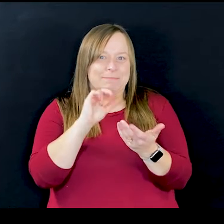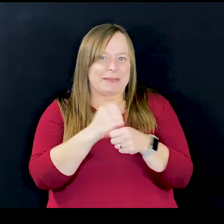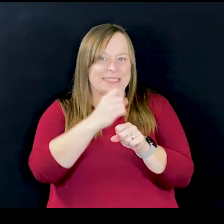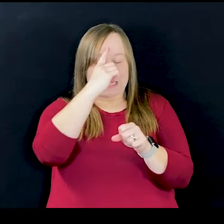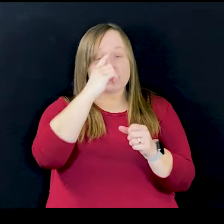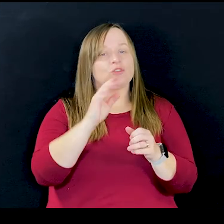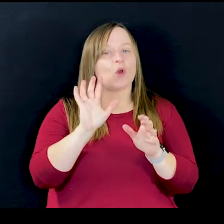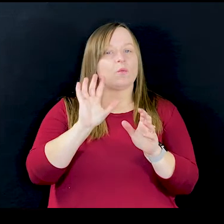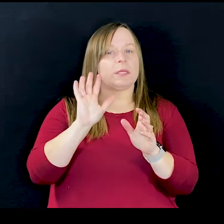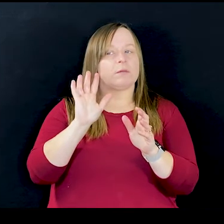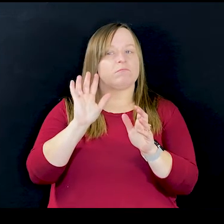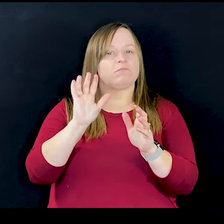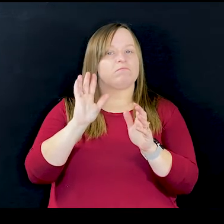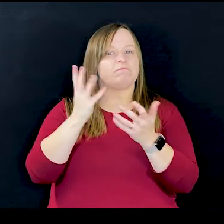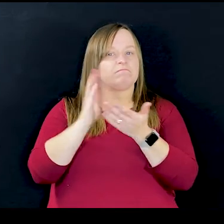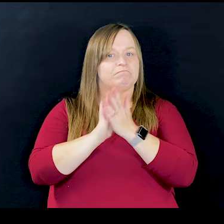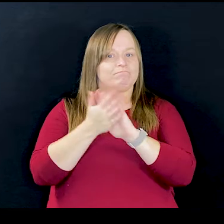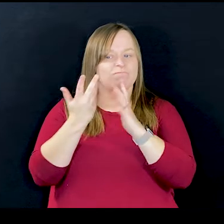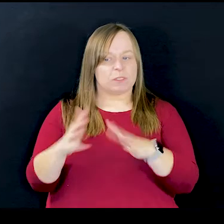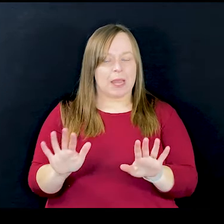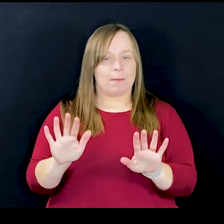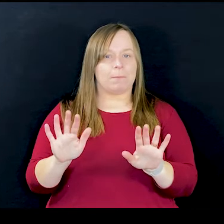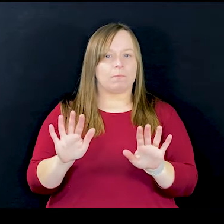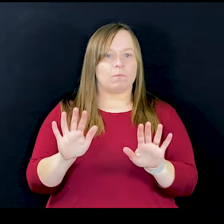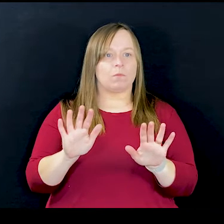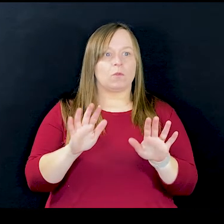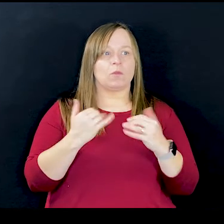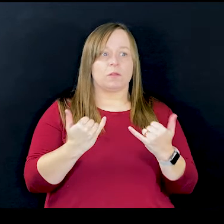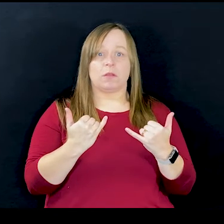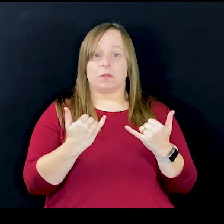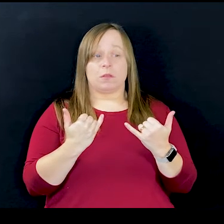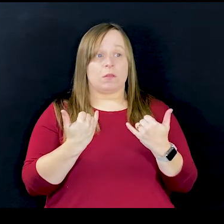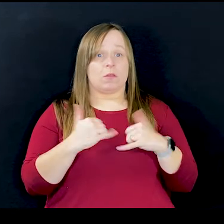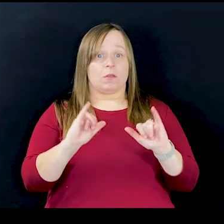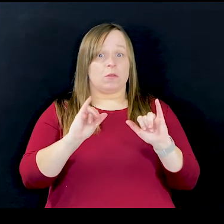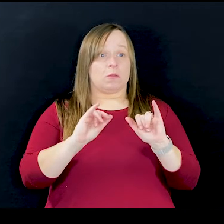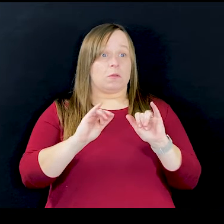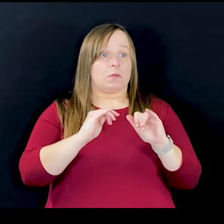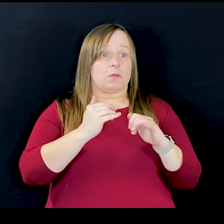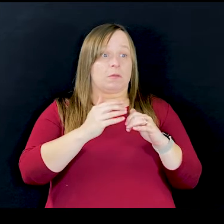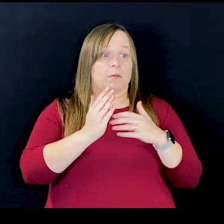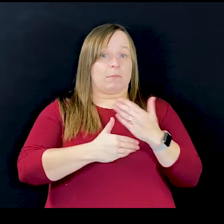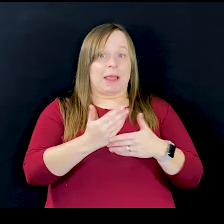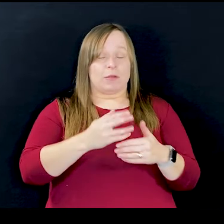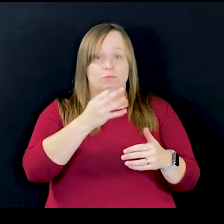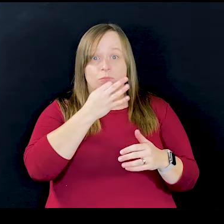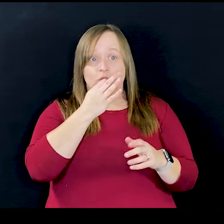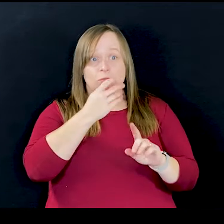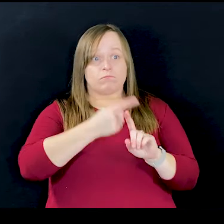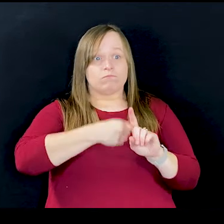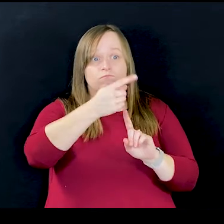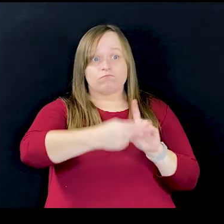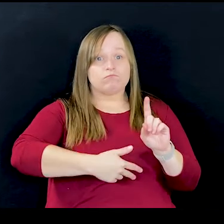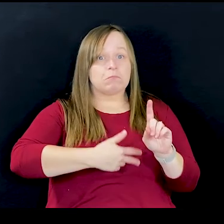So we discontinued it, and we are certainly planning to start up here in the coming months.